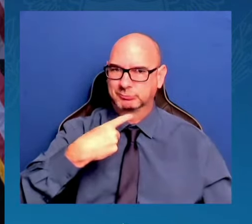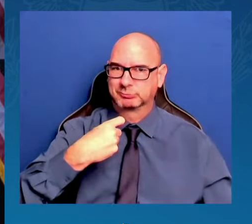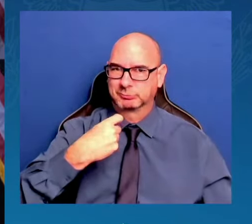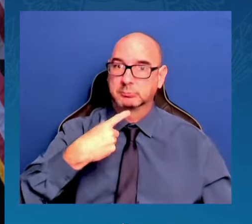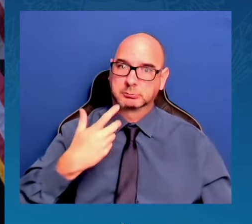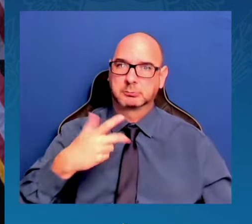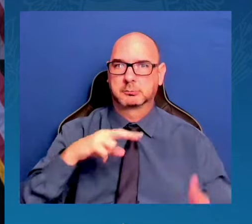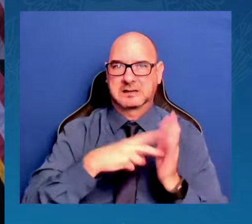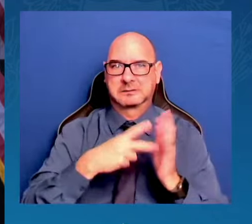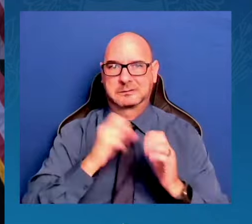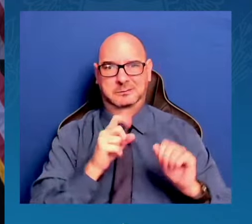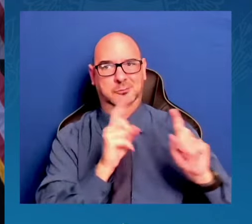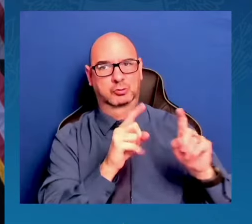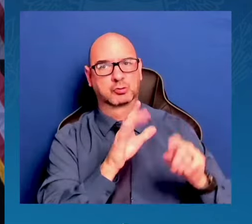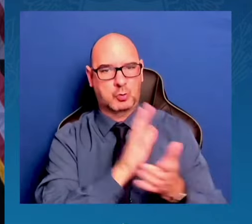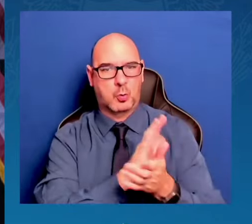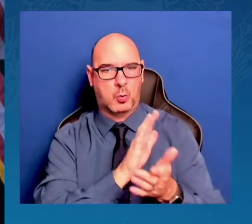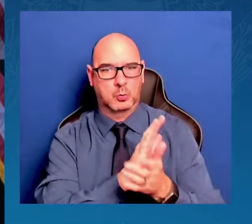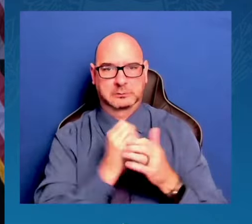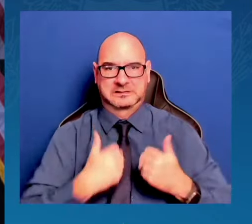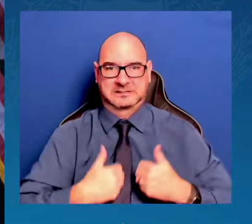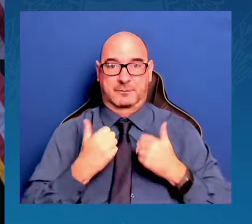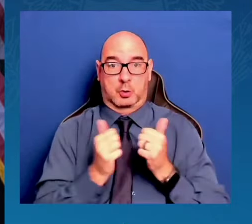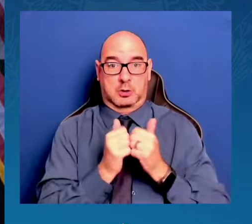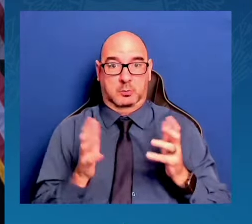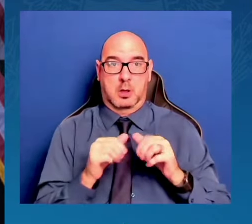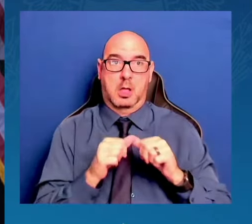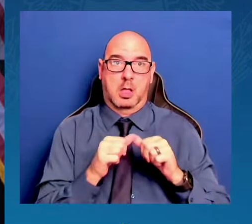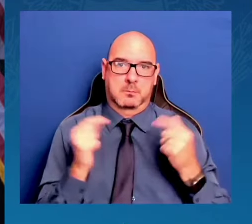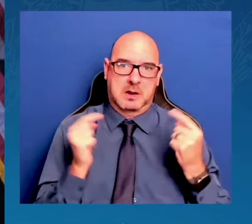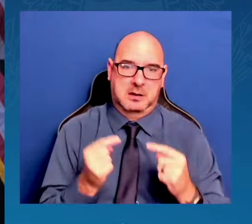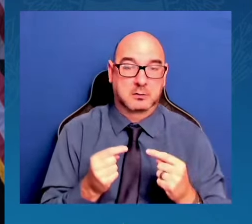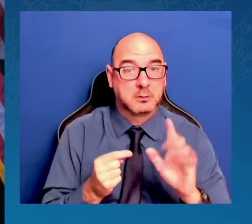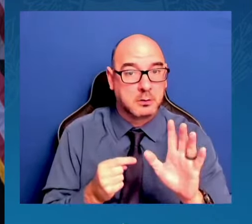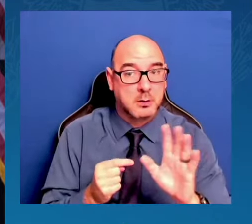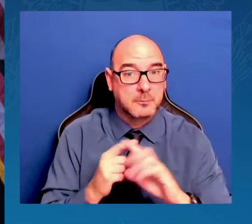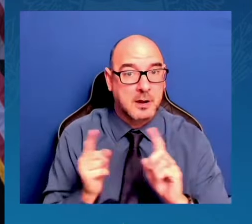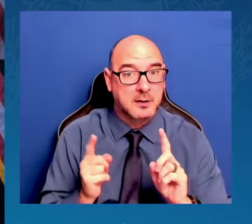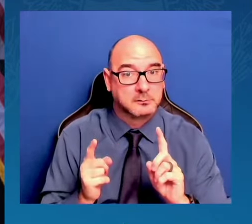can also cause pregnancy loss. So within weeks of the Dobbs decision,